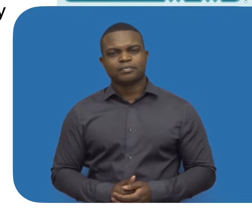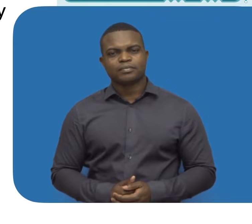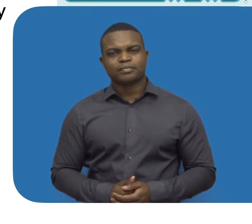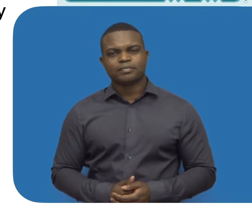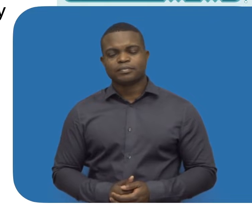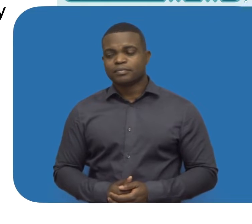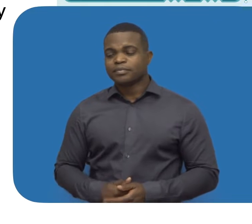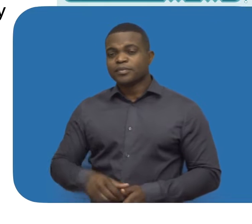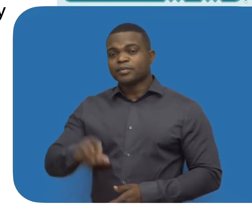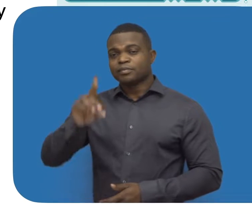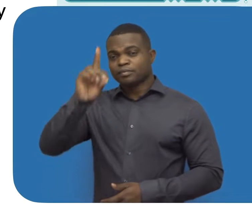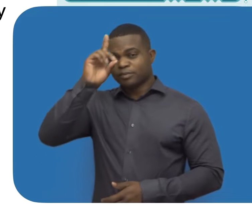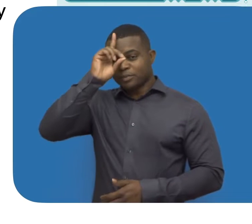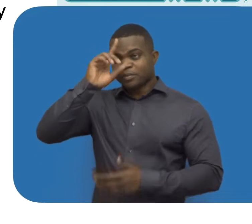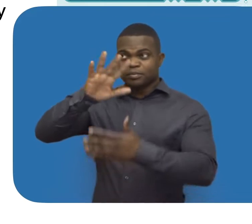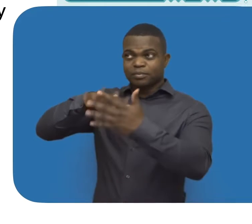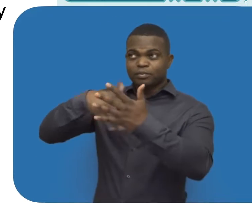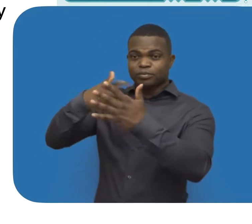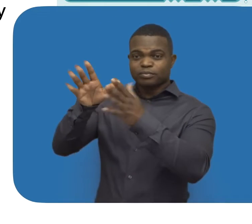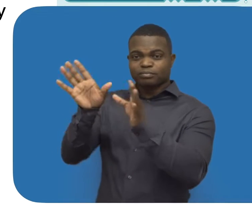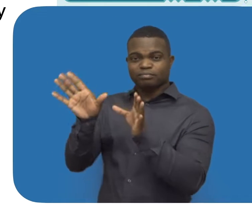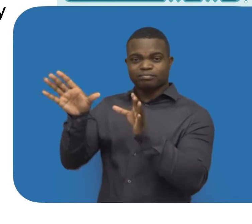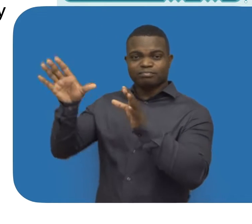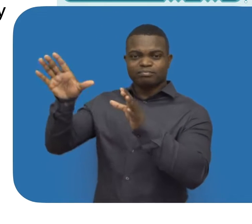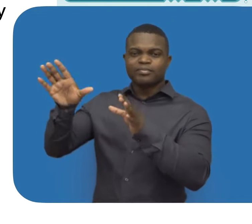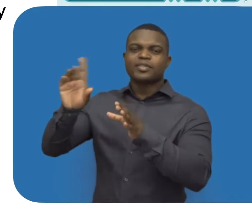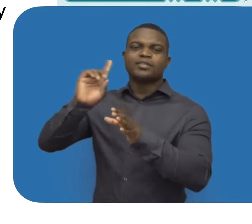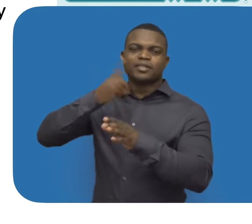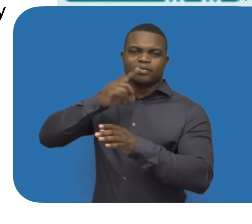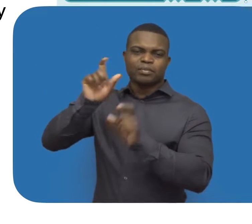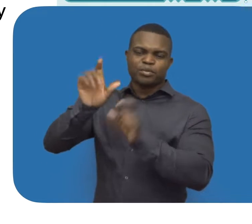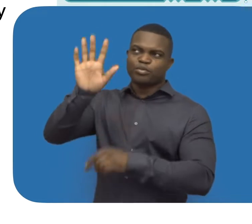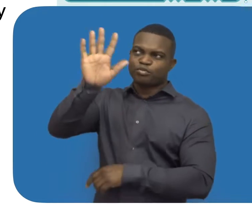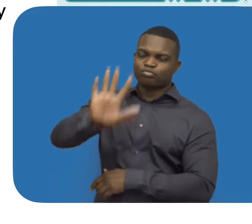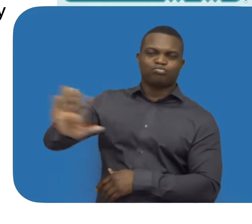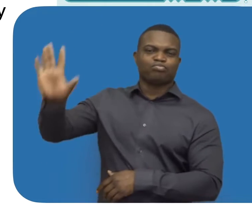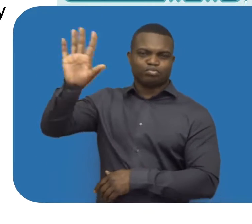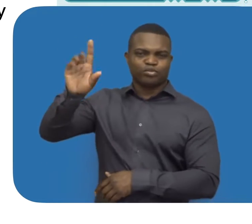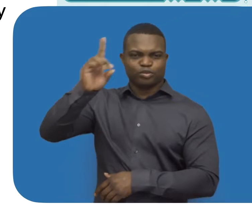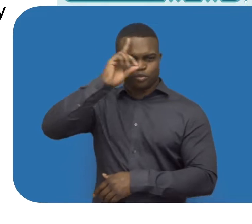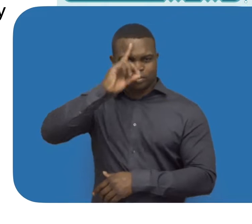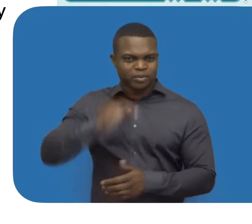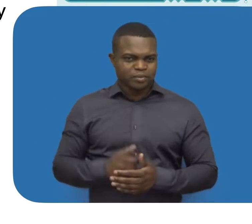The primary stakeholders in the DGS language community are members of the deaf community in Germany.